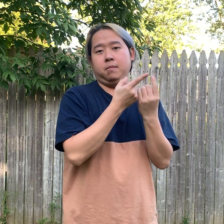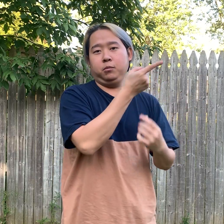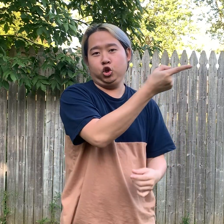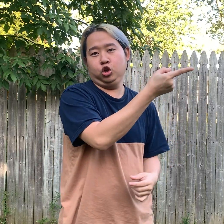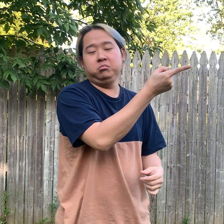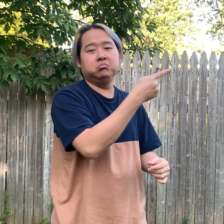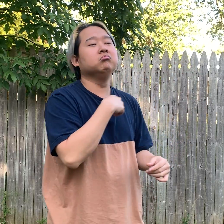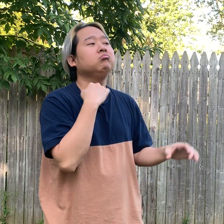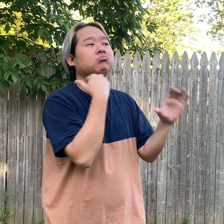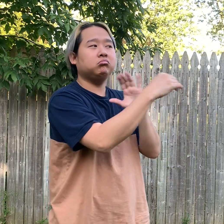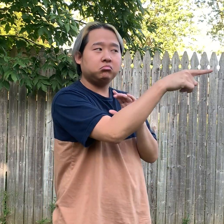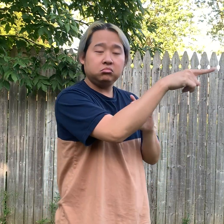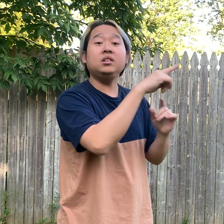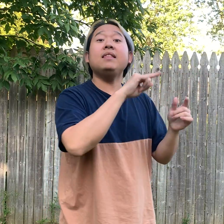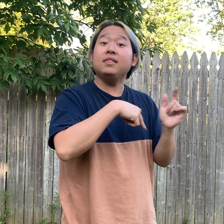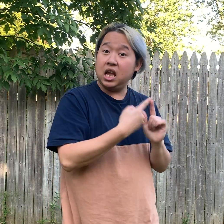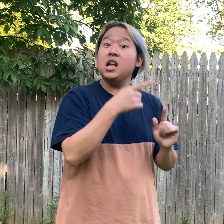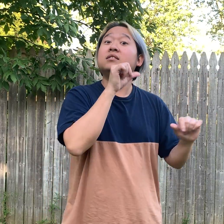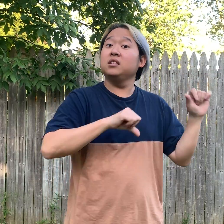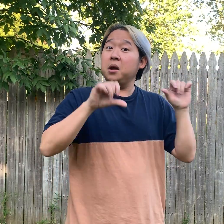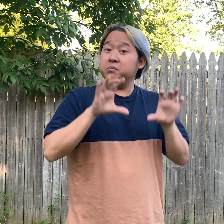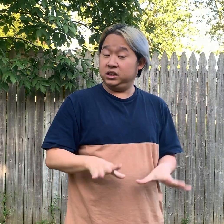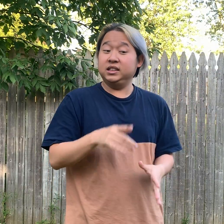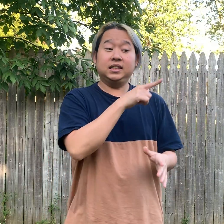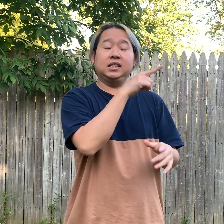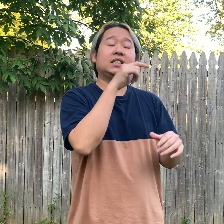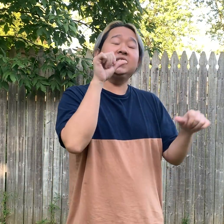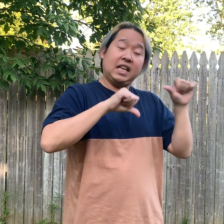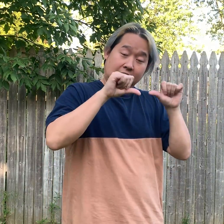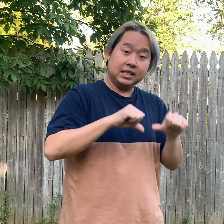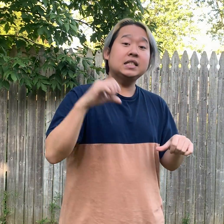The chair of the science department decided